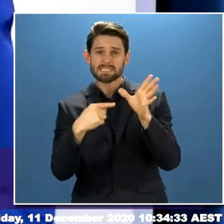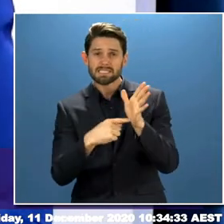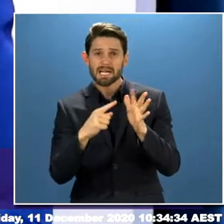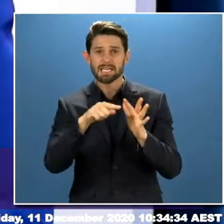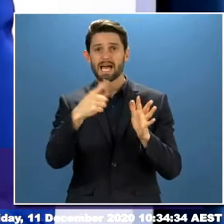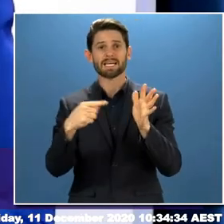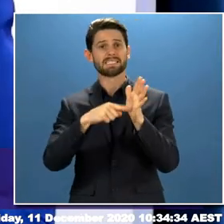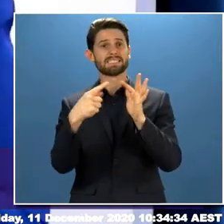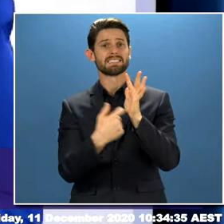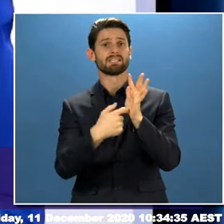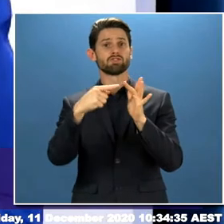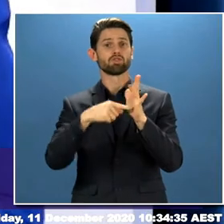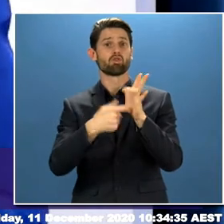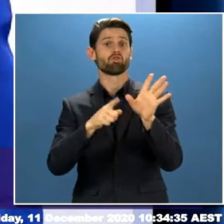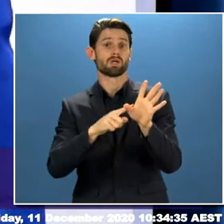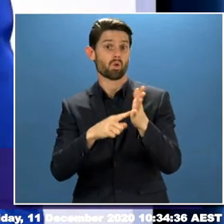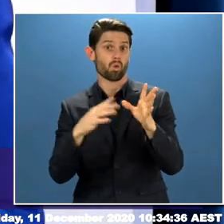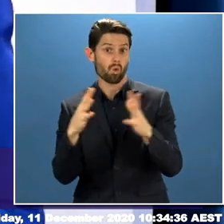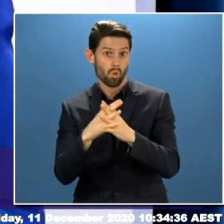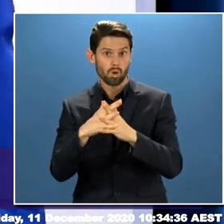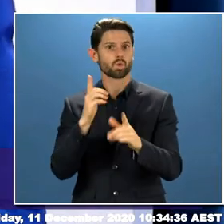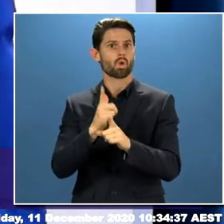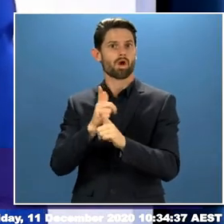remedies for discrimination.